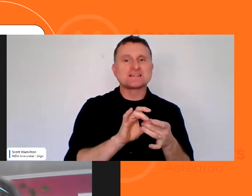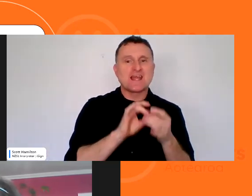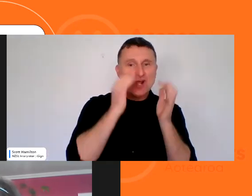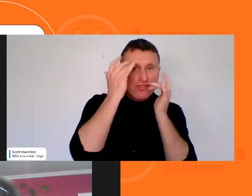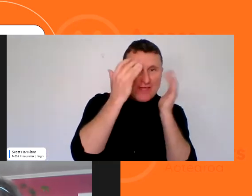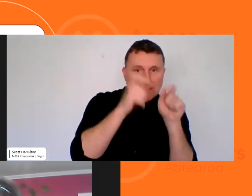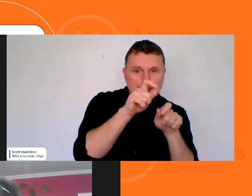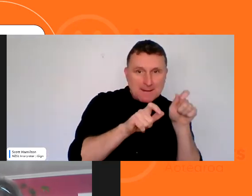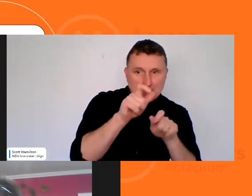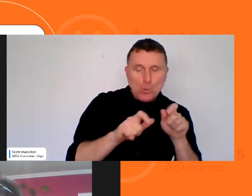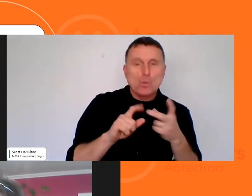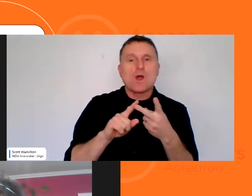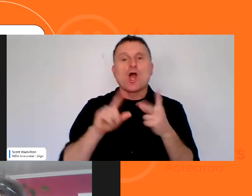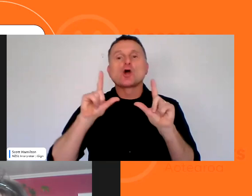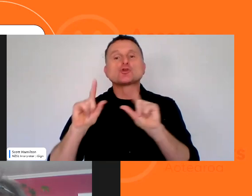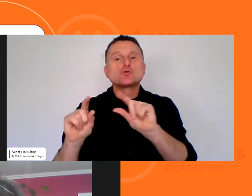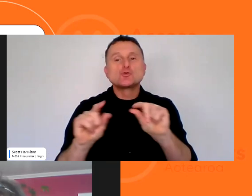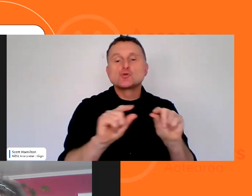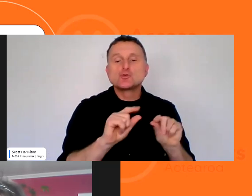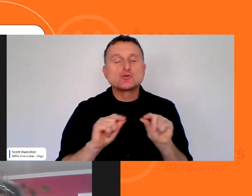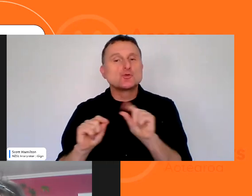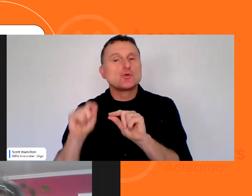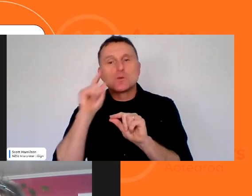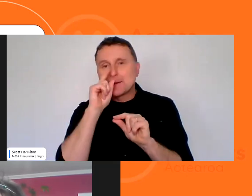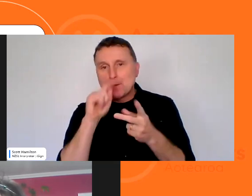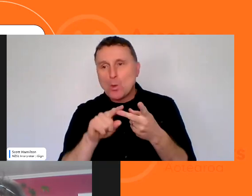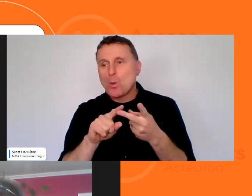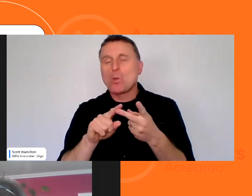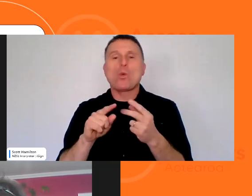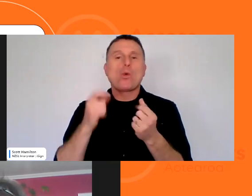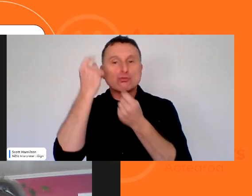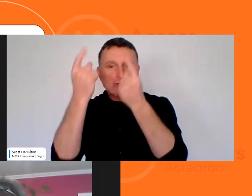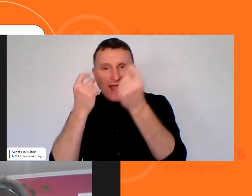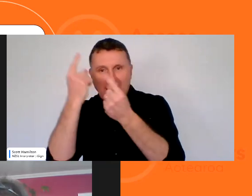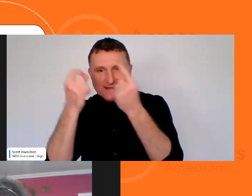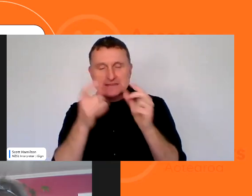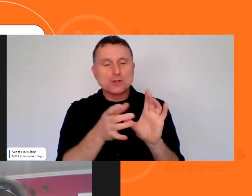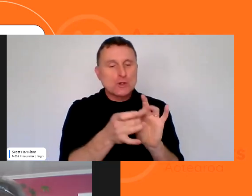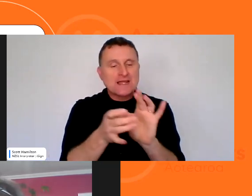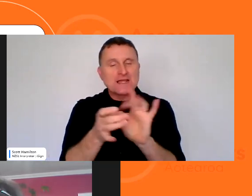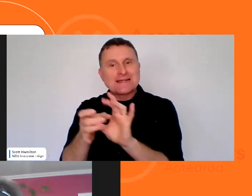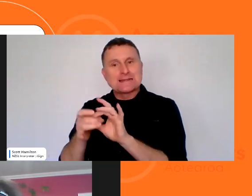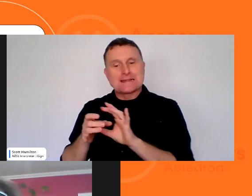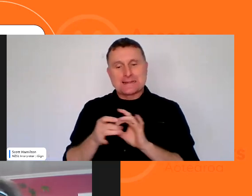the creators and all of these sections as they come together. I'm just